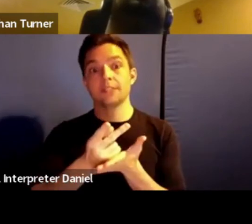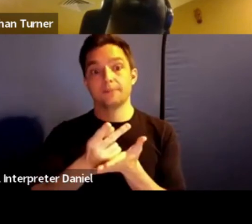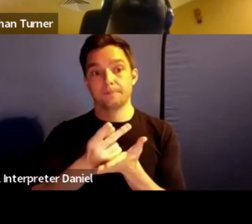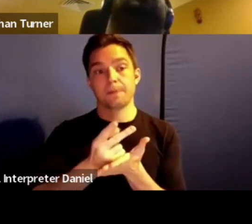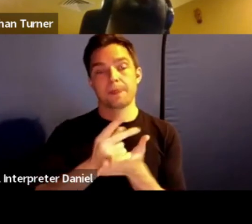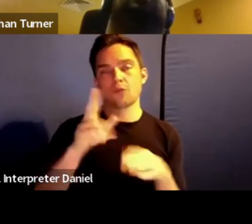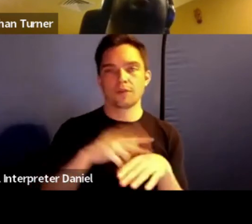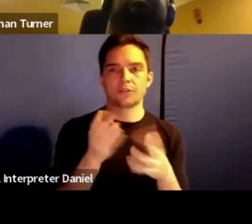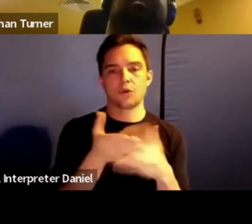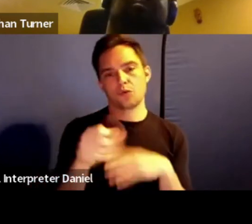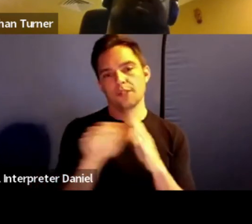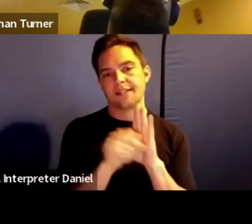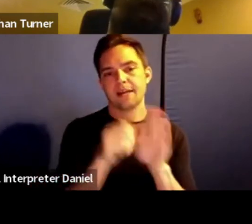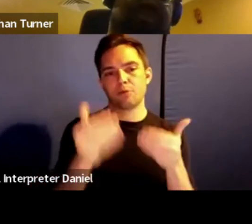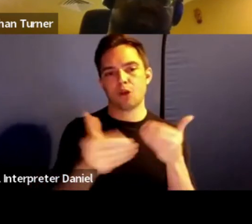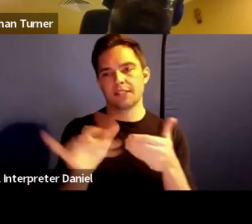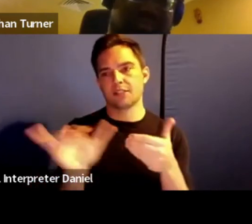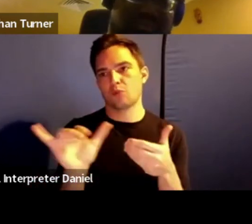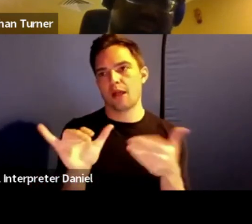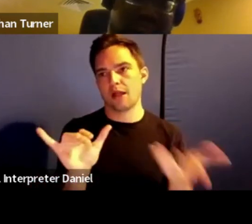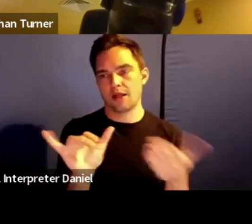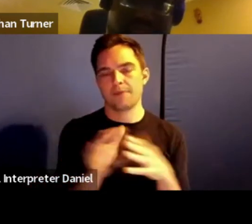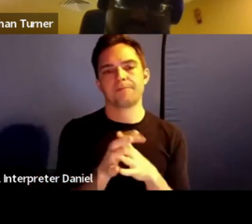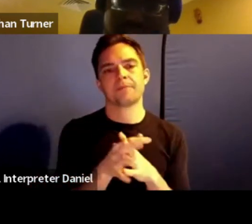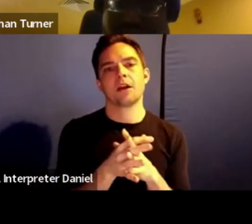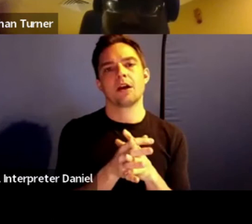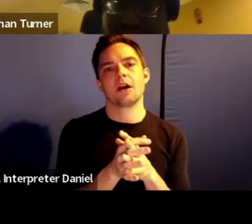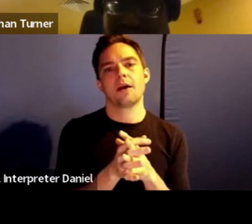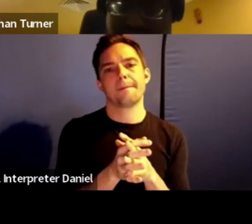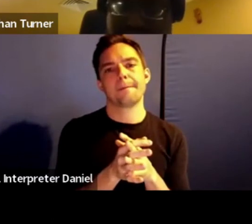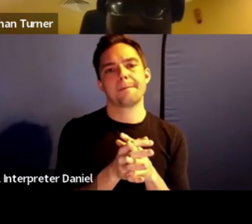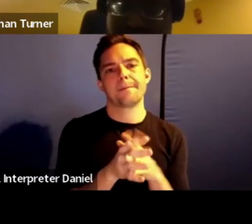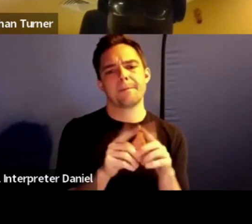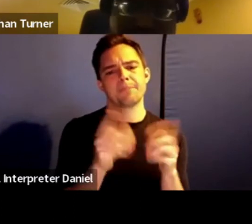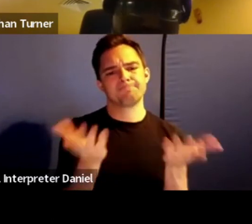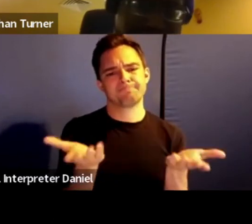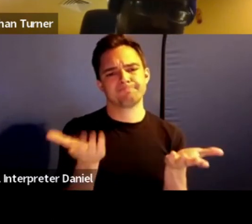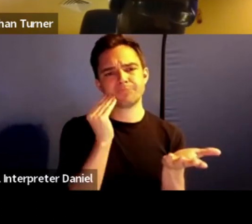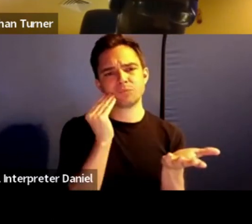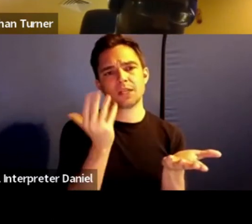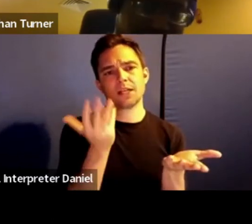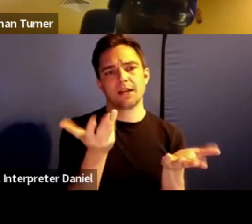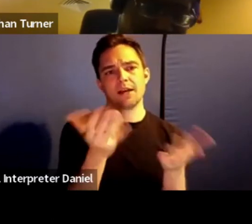to go through a state processes well. But you know, I mean, it'd